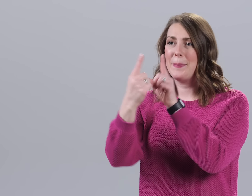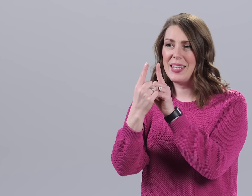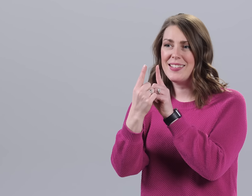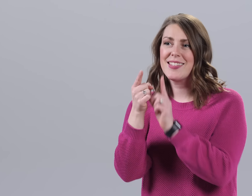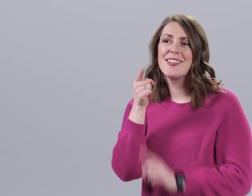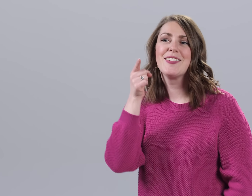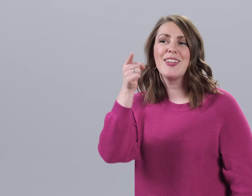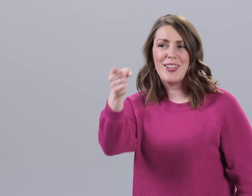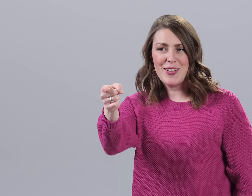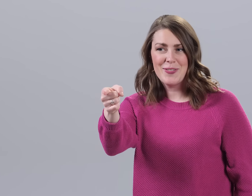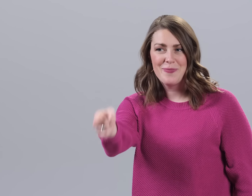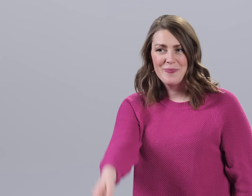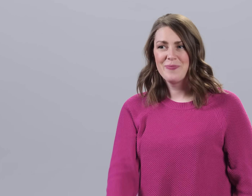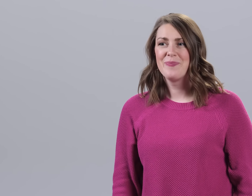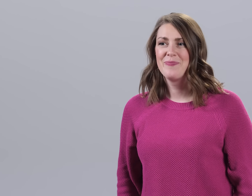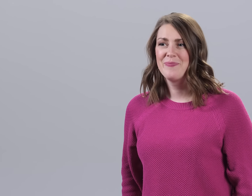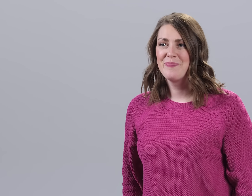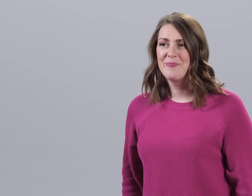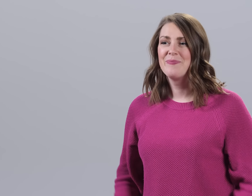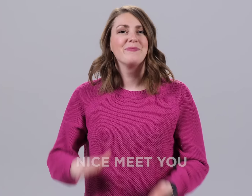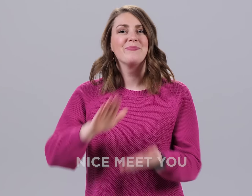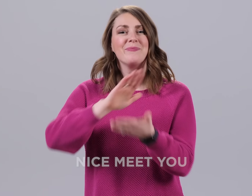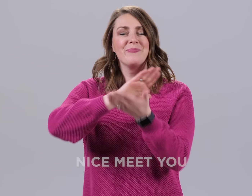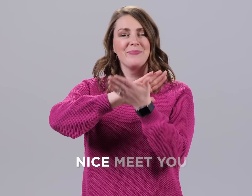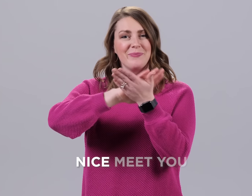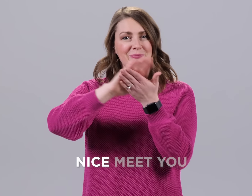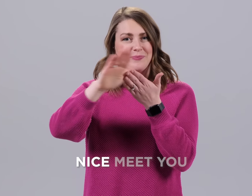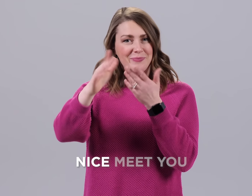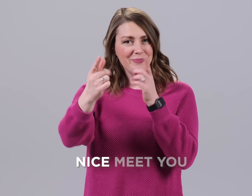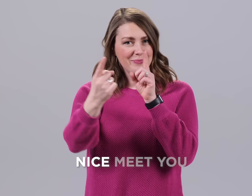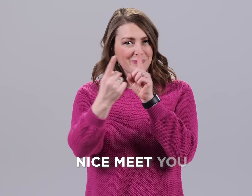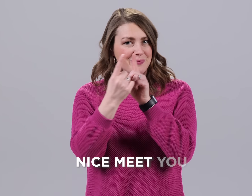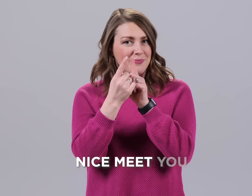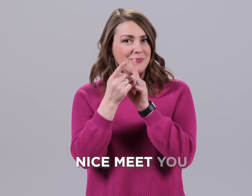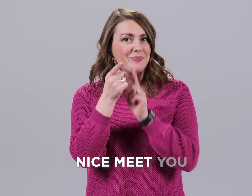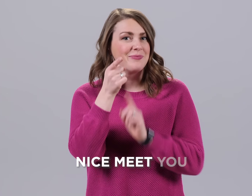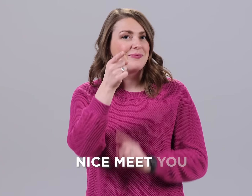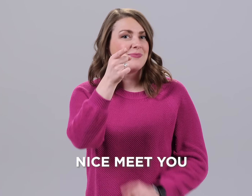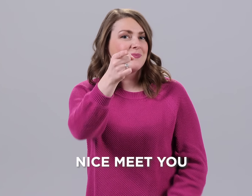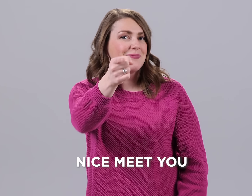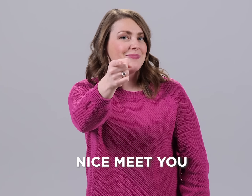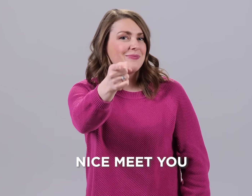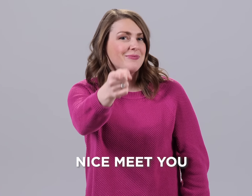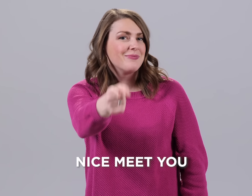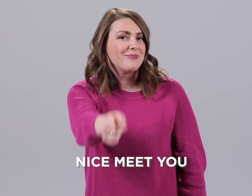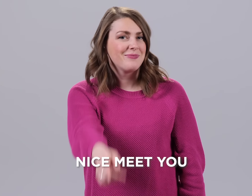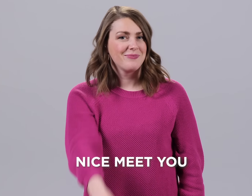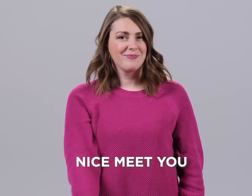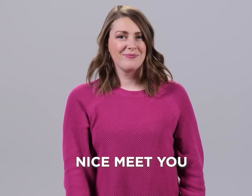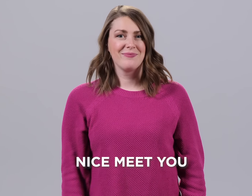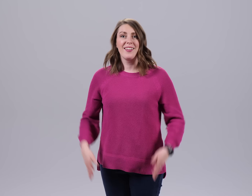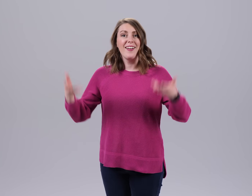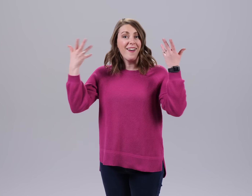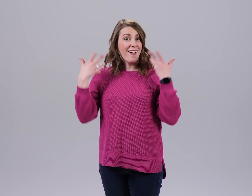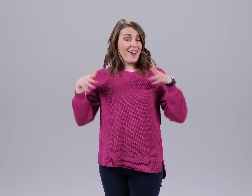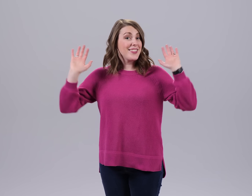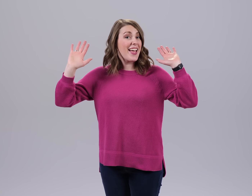MEET YOU ALL DONE